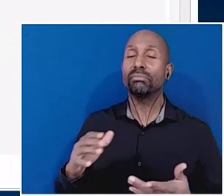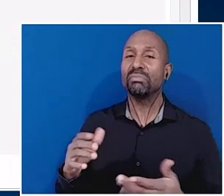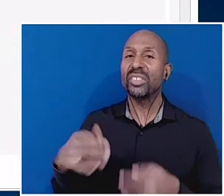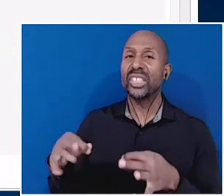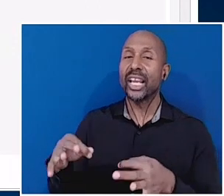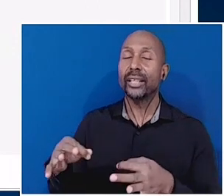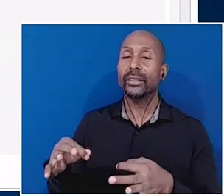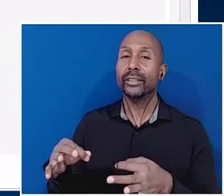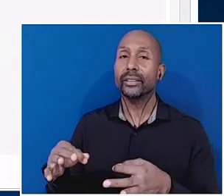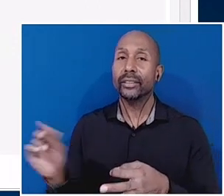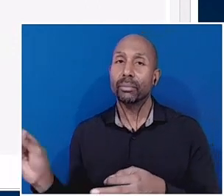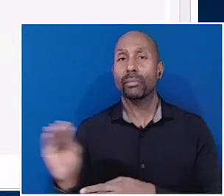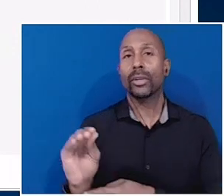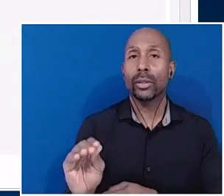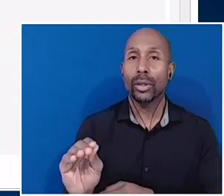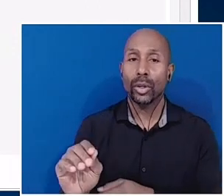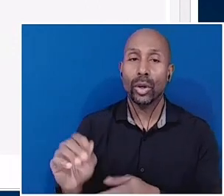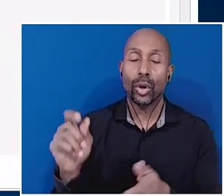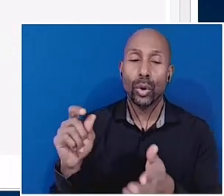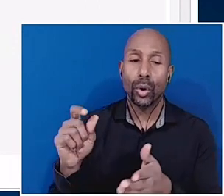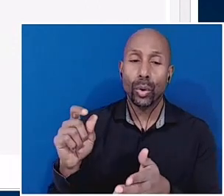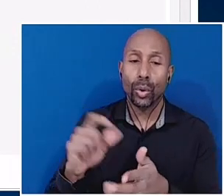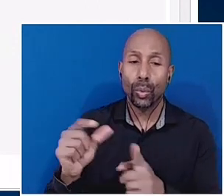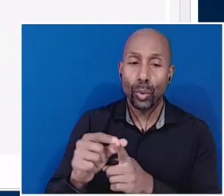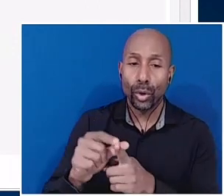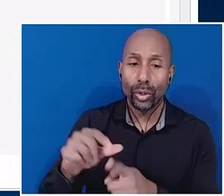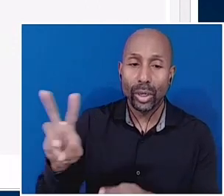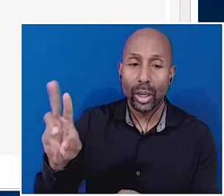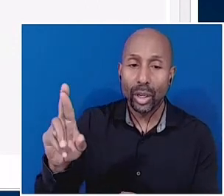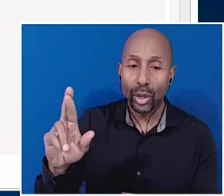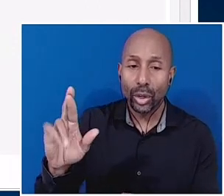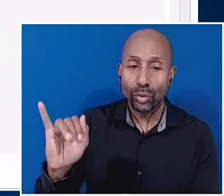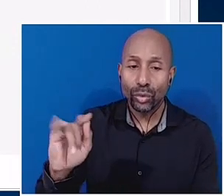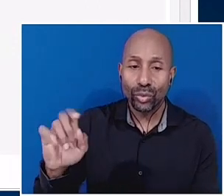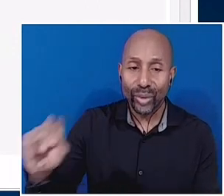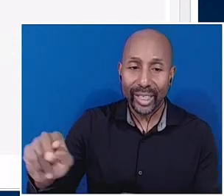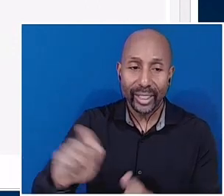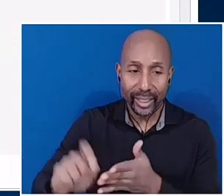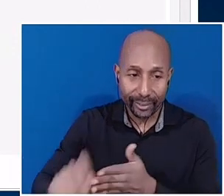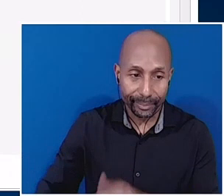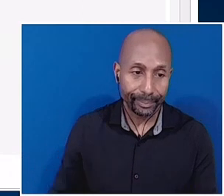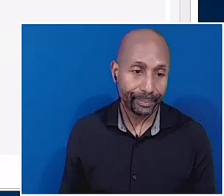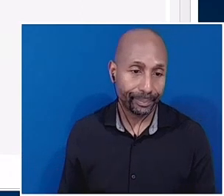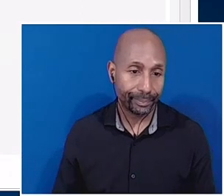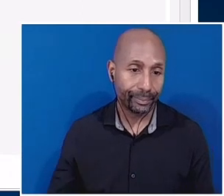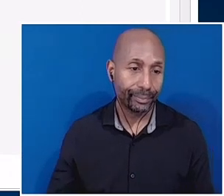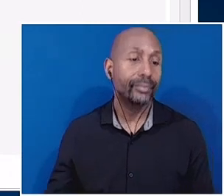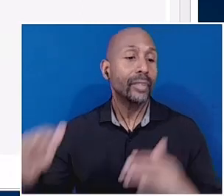covers high impact, high-risk changes. And we just have basic definitions of